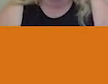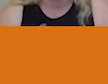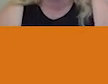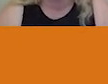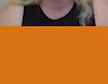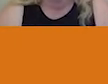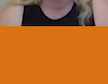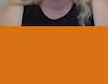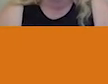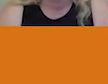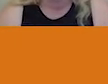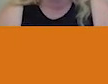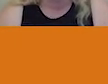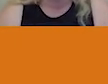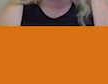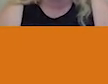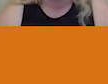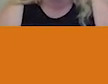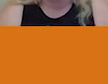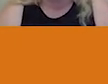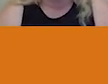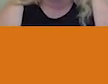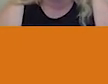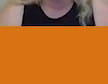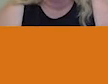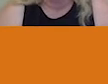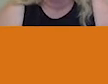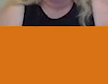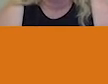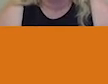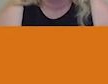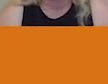actual week when they are to upload their notes and even offering it as part of their final grade.